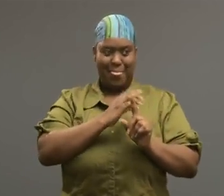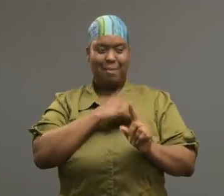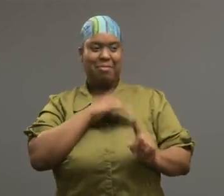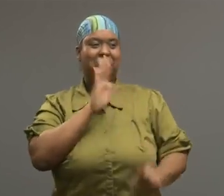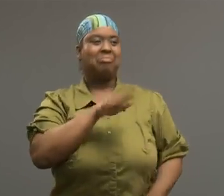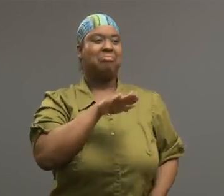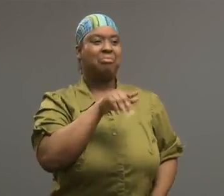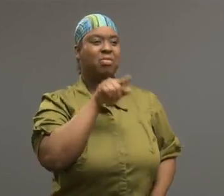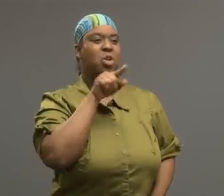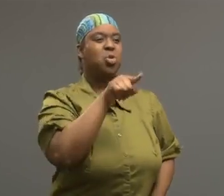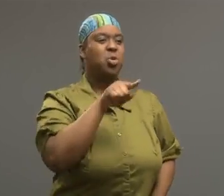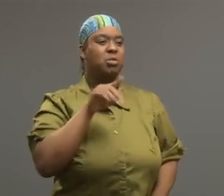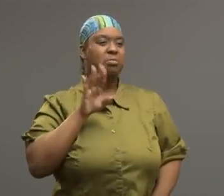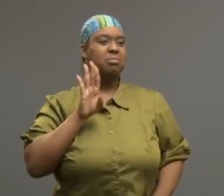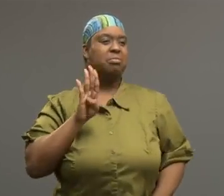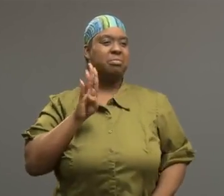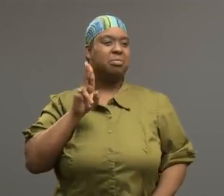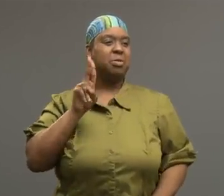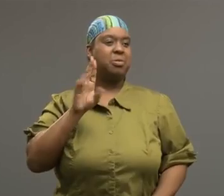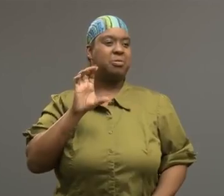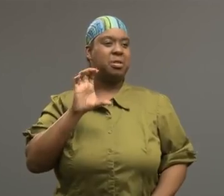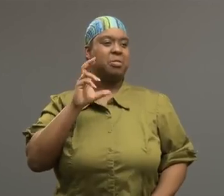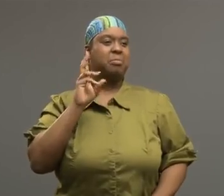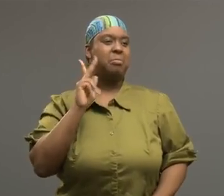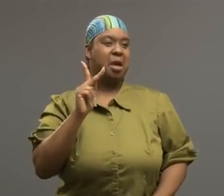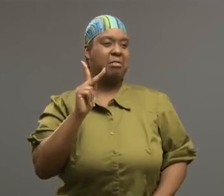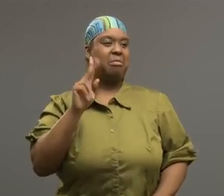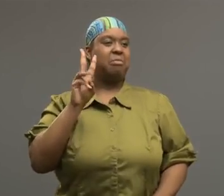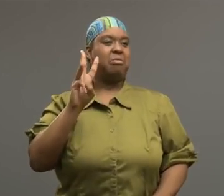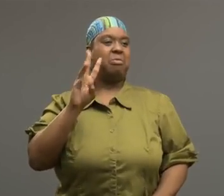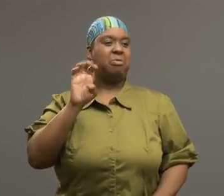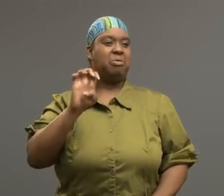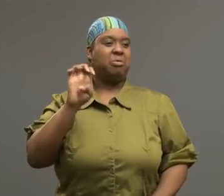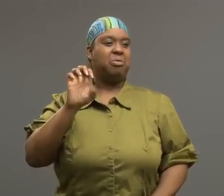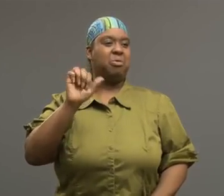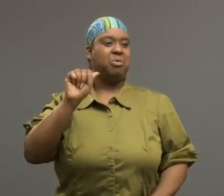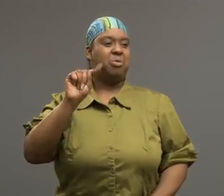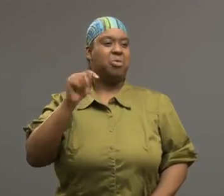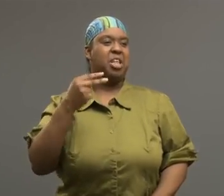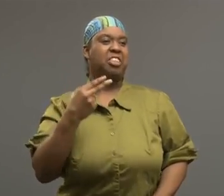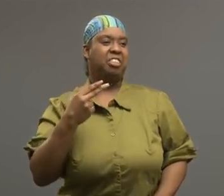I told her, "And you, Buckweeath!"